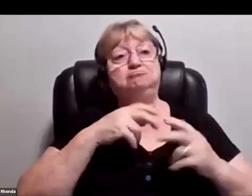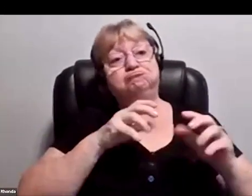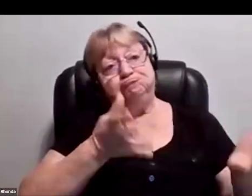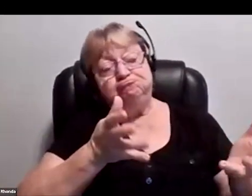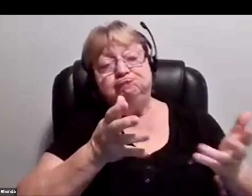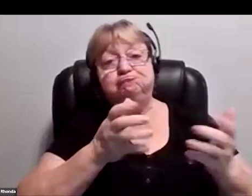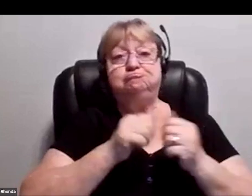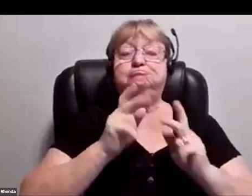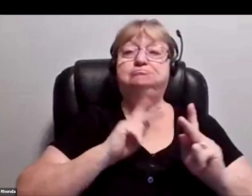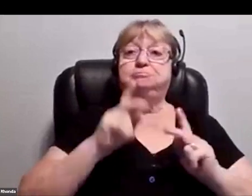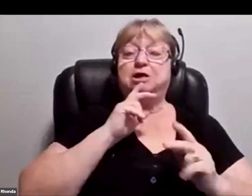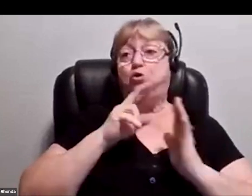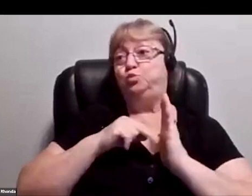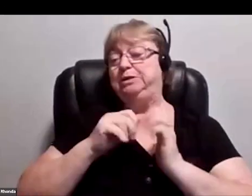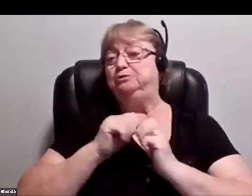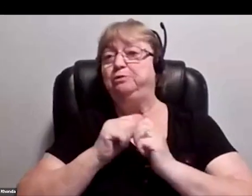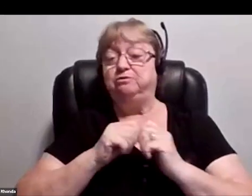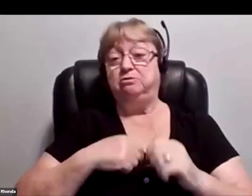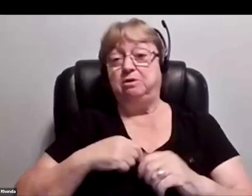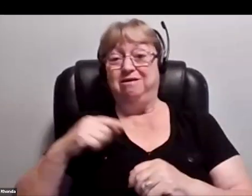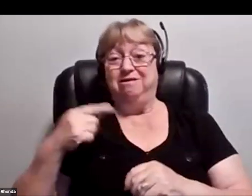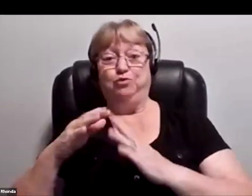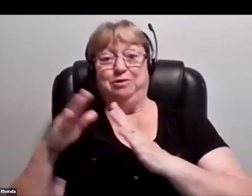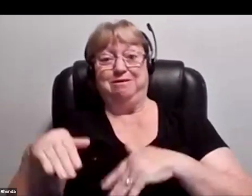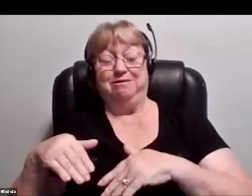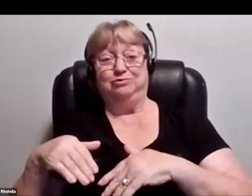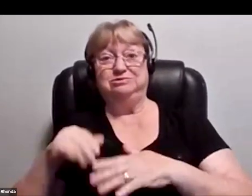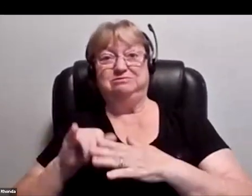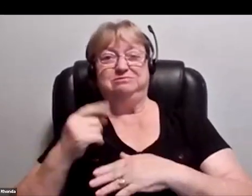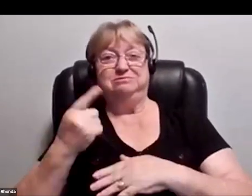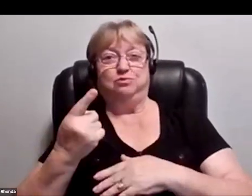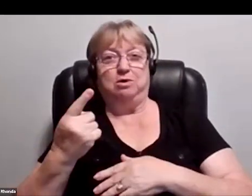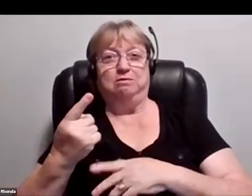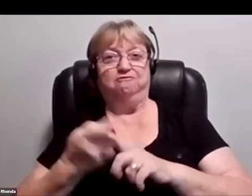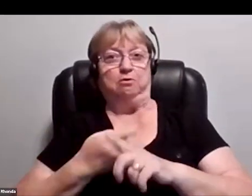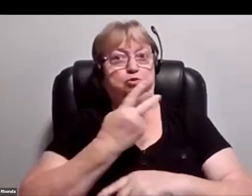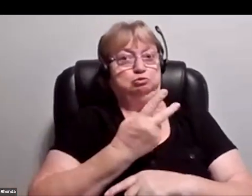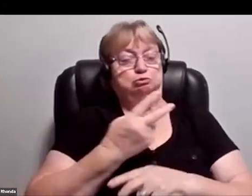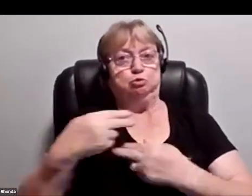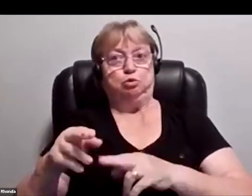The greenhouse itself is one of two rooms on station where you can really get some humidity.